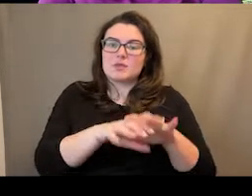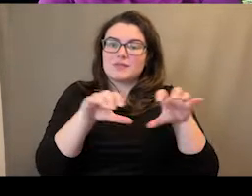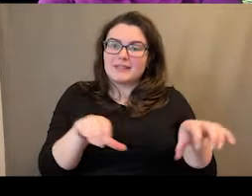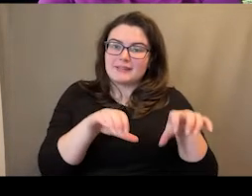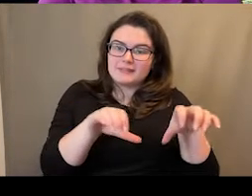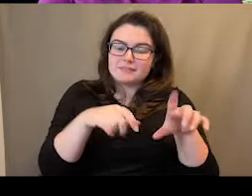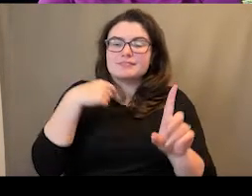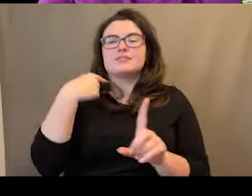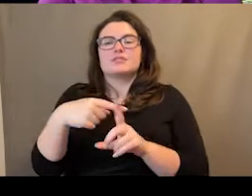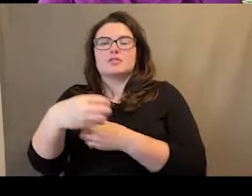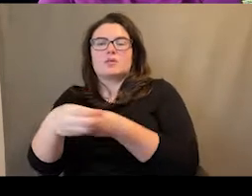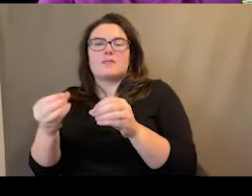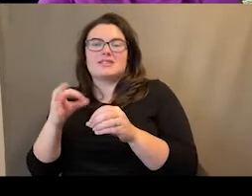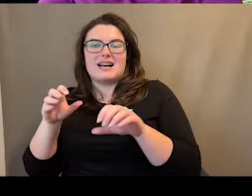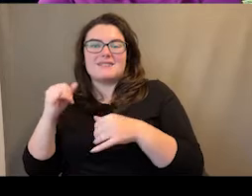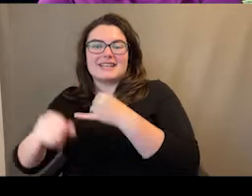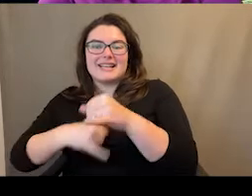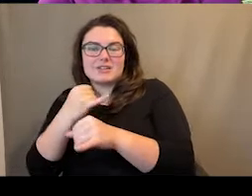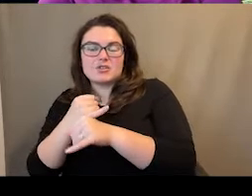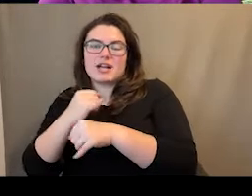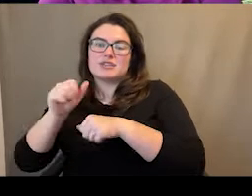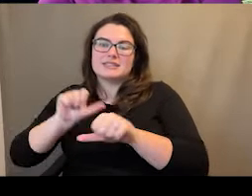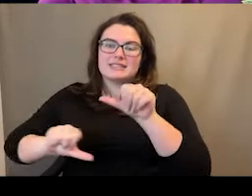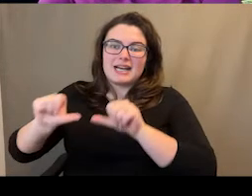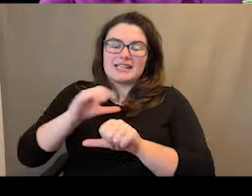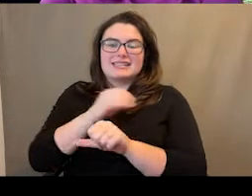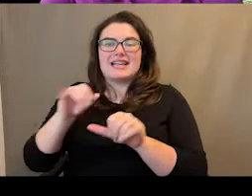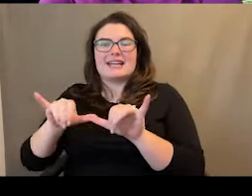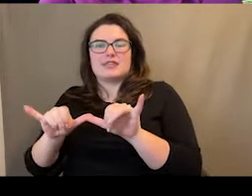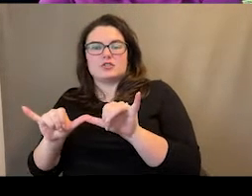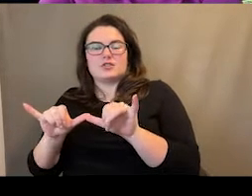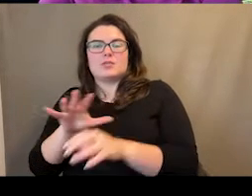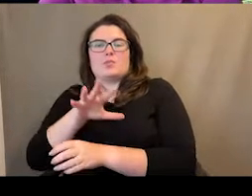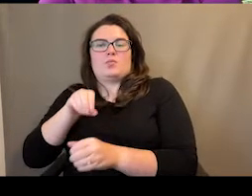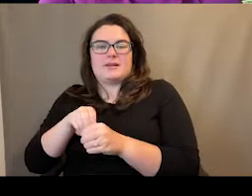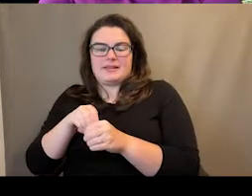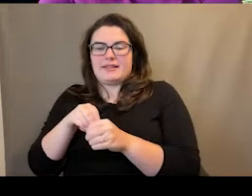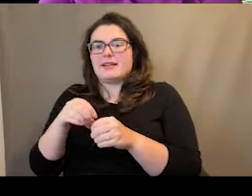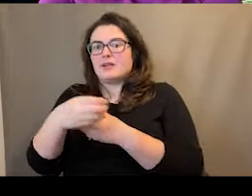the Office of International Science and Engineering are within the office of the Director.